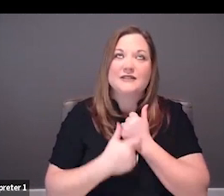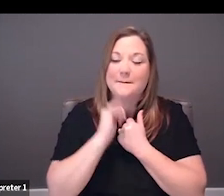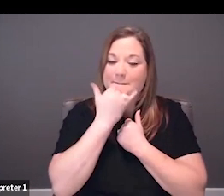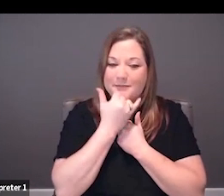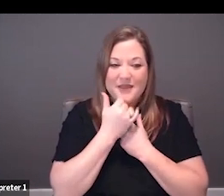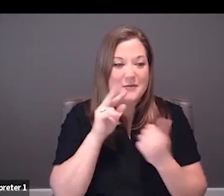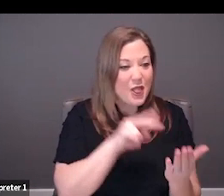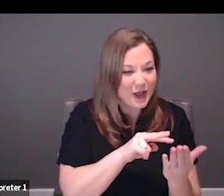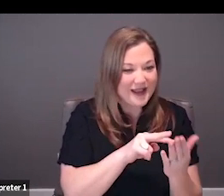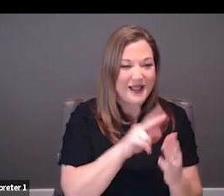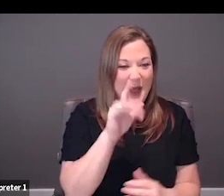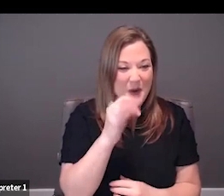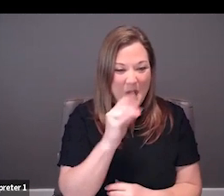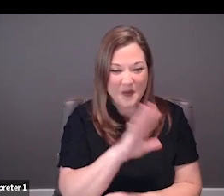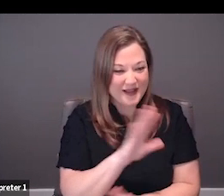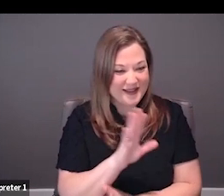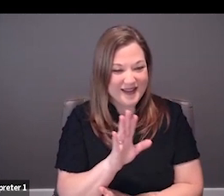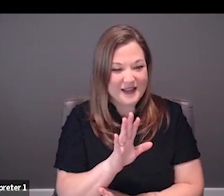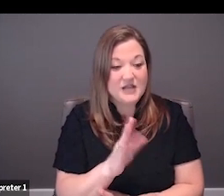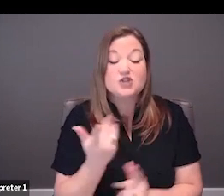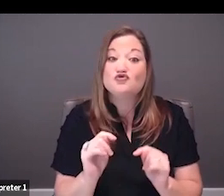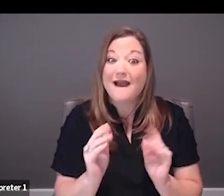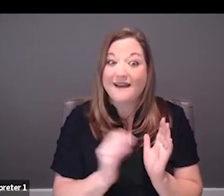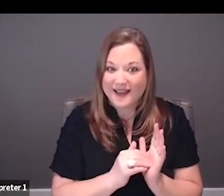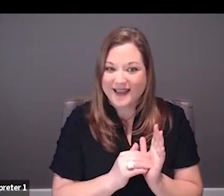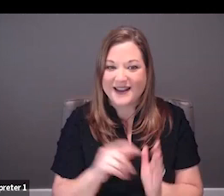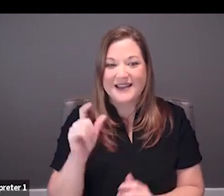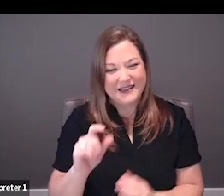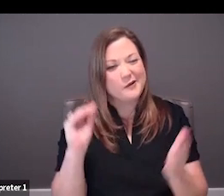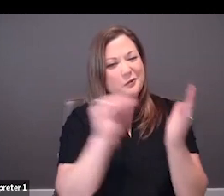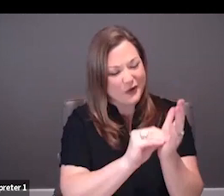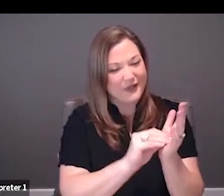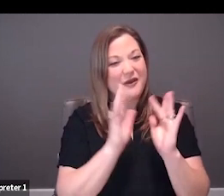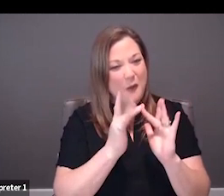[chuckles] Try again. I need to put the URL on this slide so I can read it.